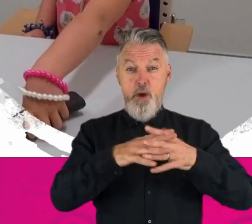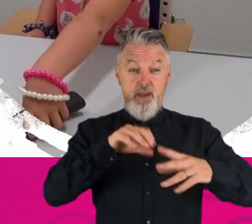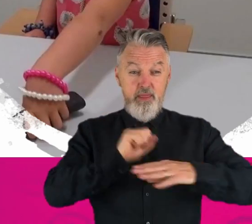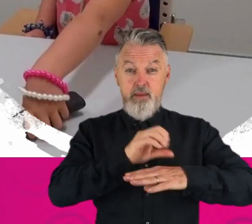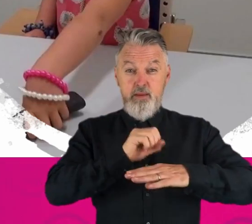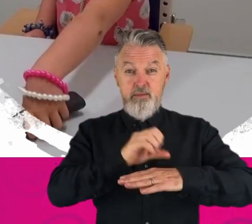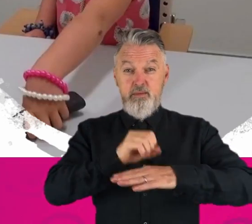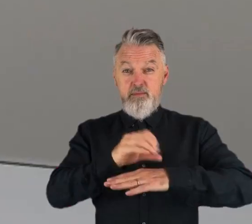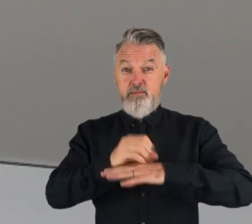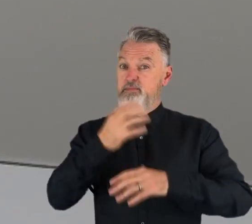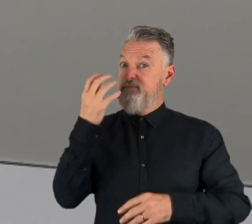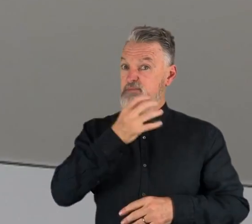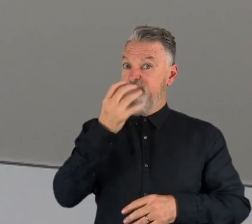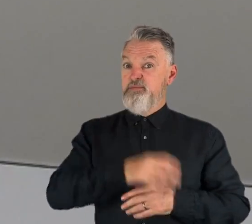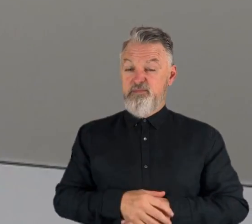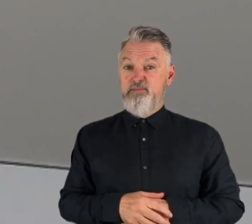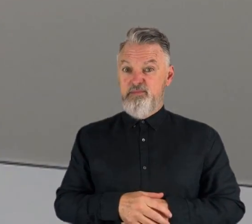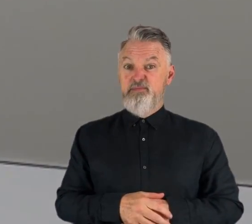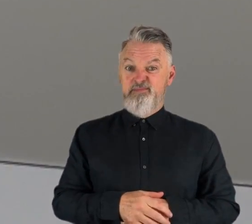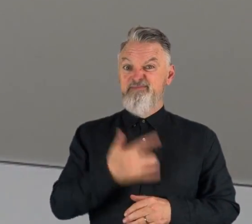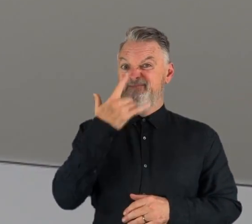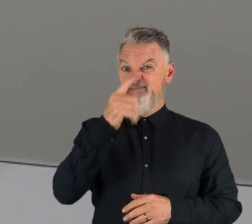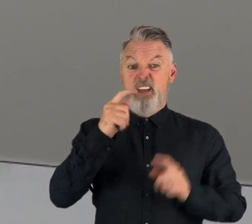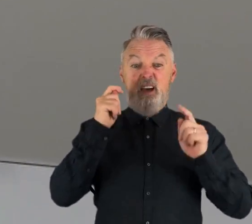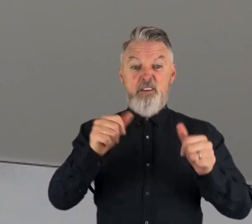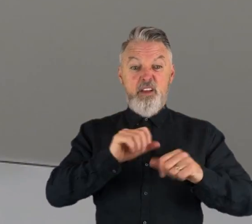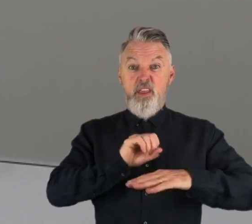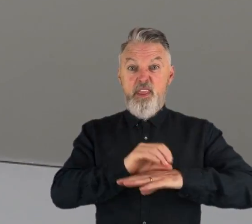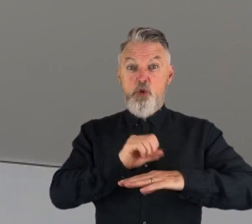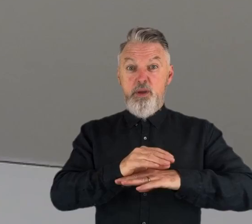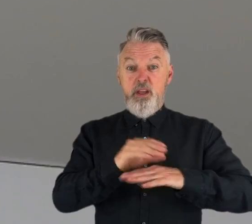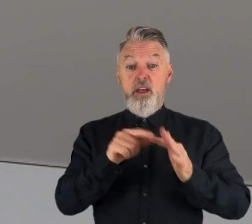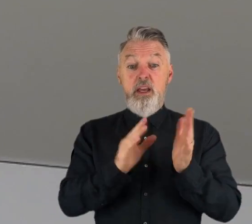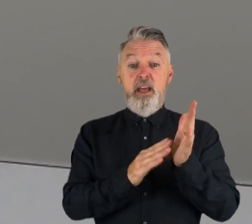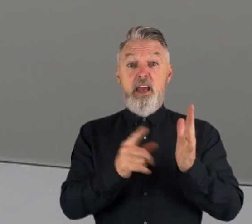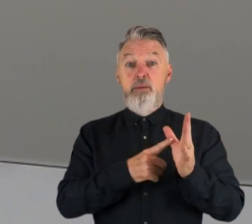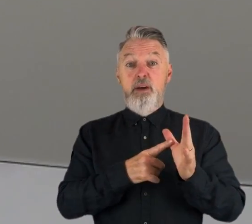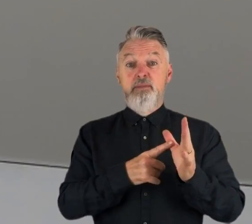So lets take a look. Sadly, after all this therapy, Emma still avoids using her hand.